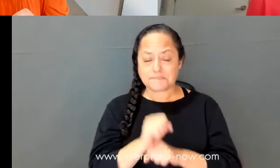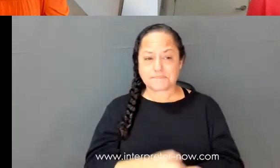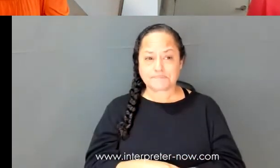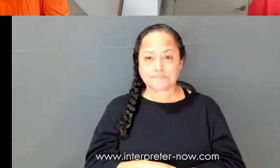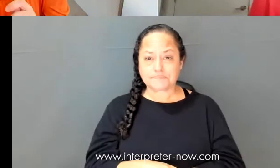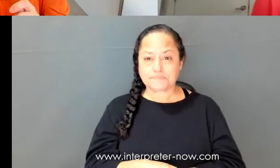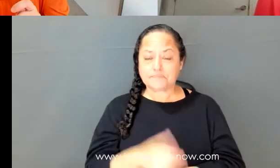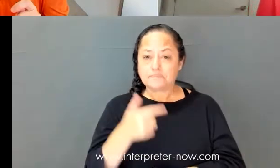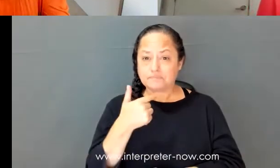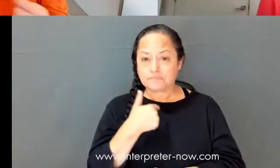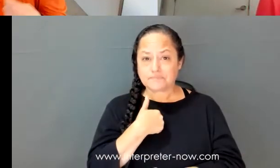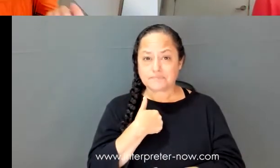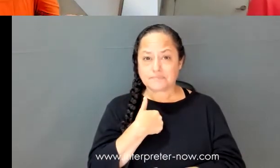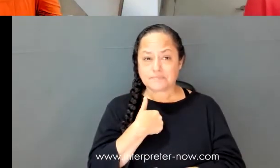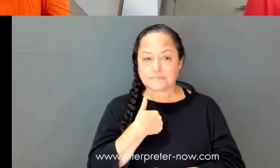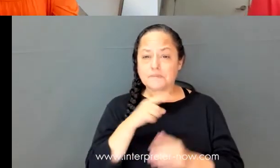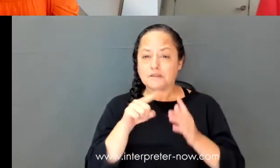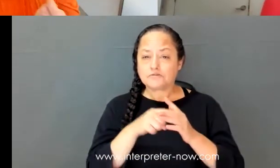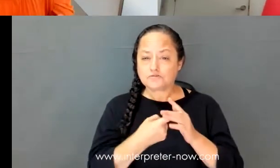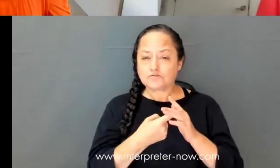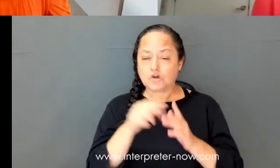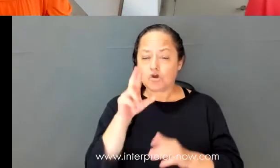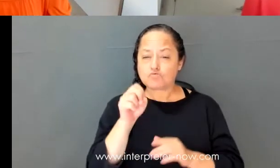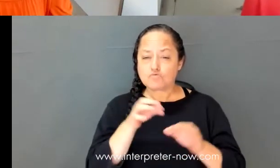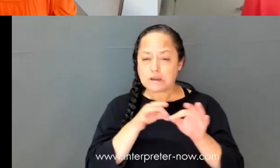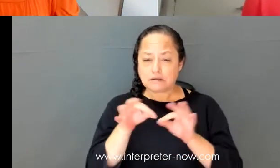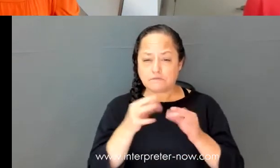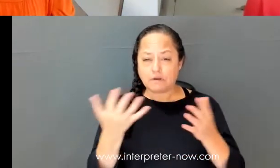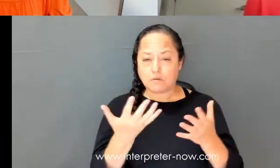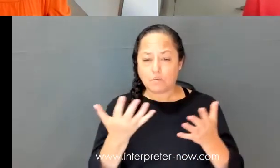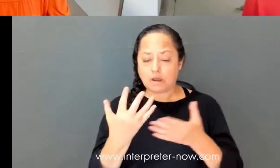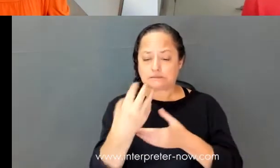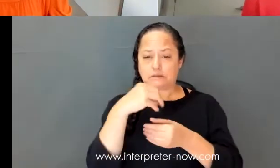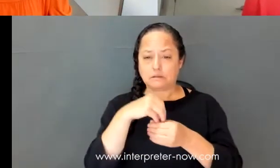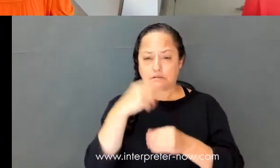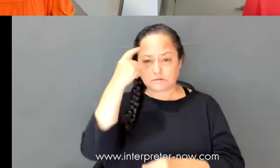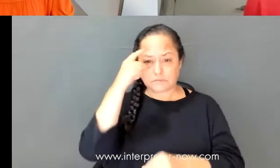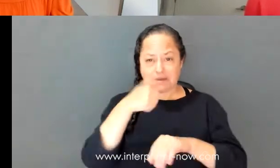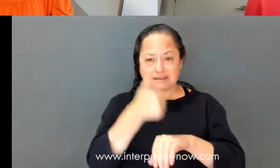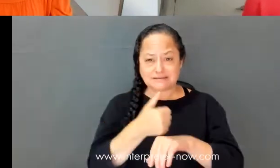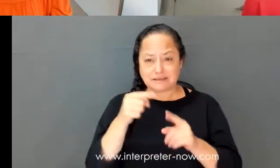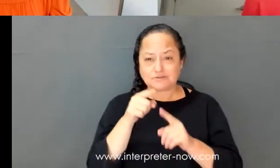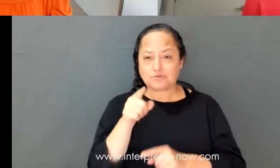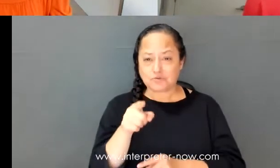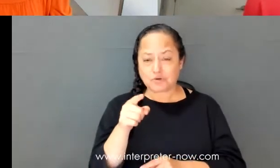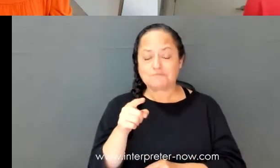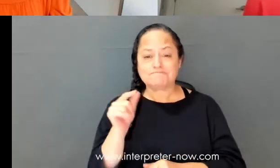I must start redefining it. What is an inclusion mindset to you? Yeah, and again, for me, an inclusion mindset.